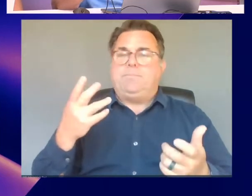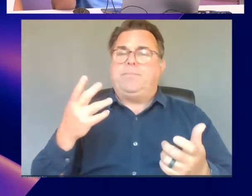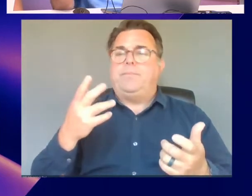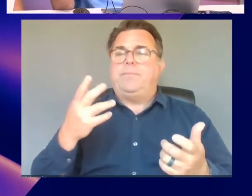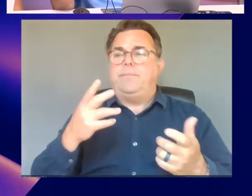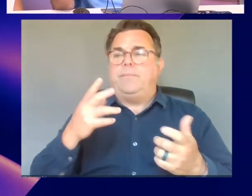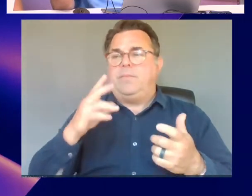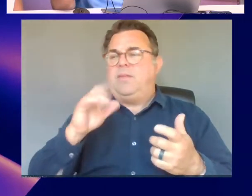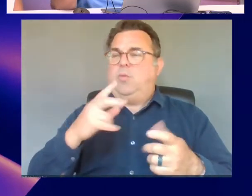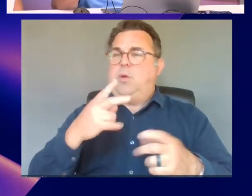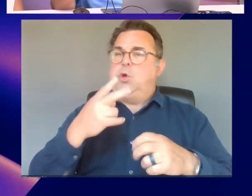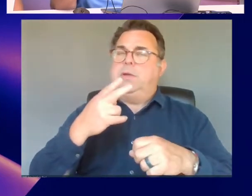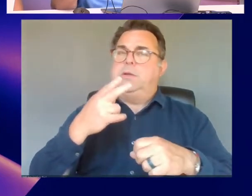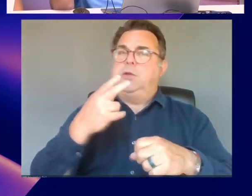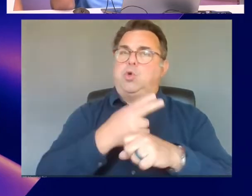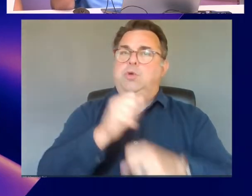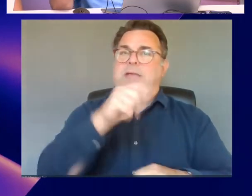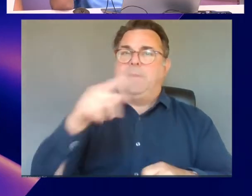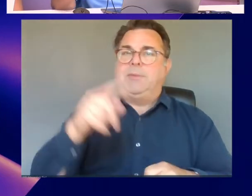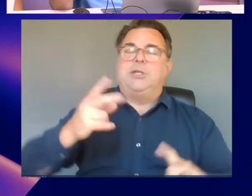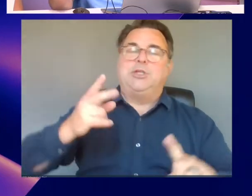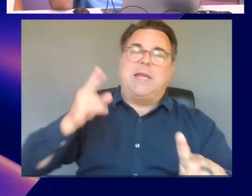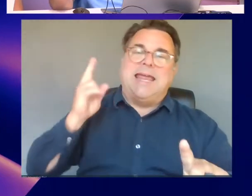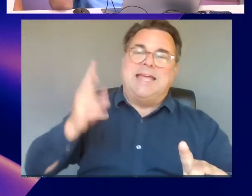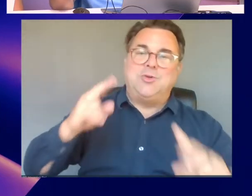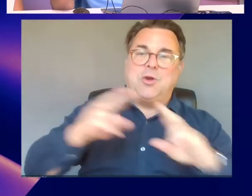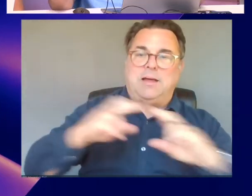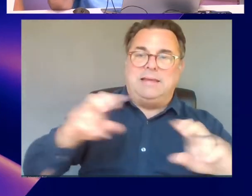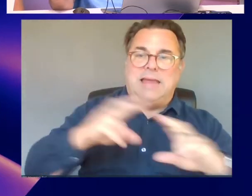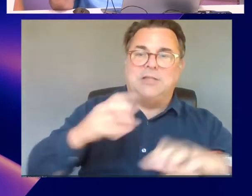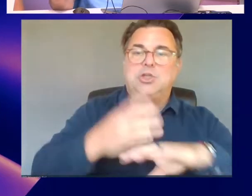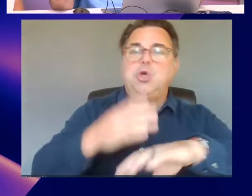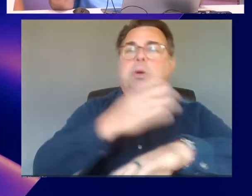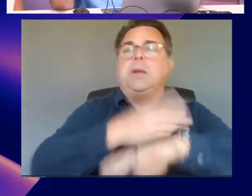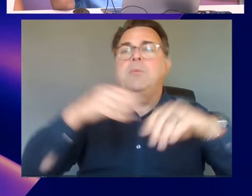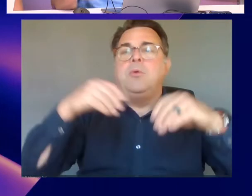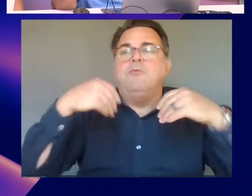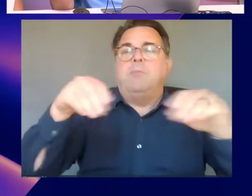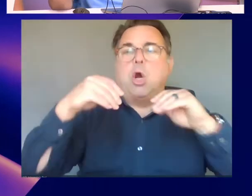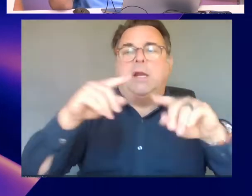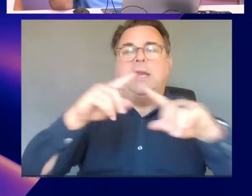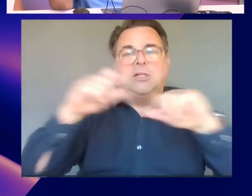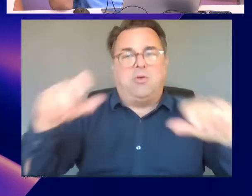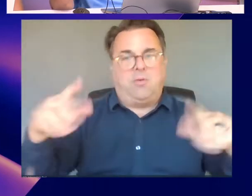and historical analysis, so that you can improve your product marketing, or campaign, whatnot. And then OpenSearch, right?